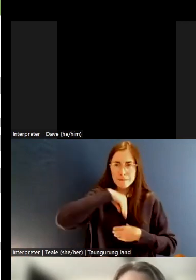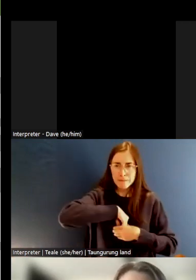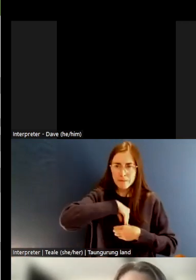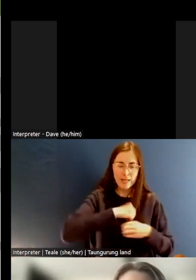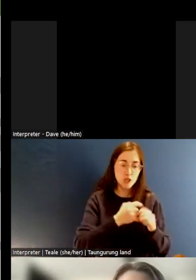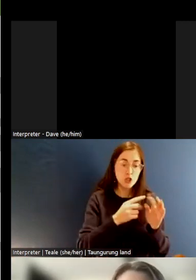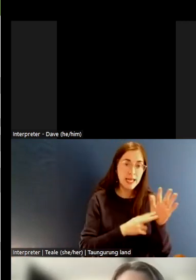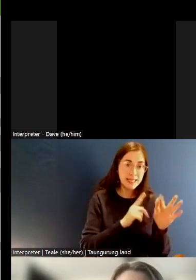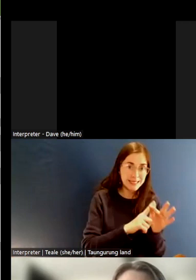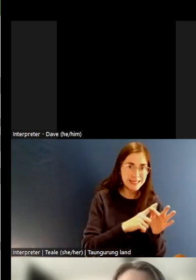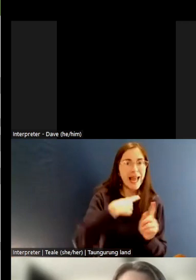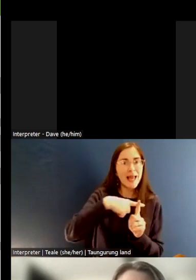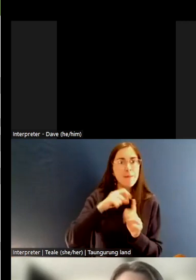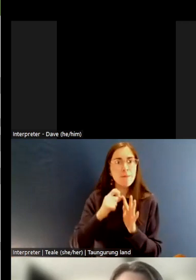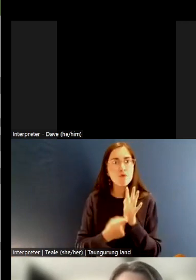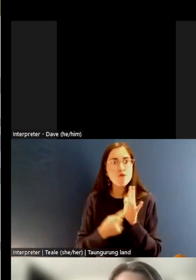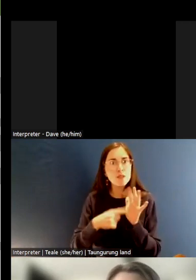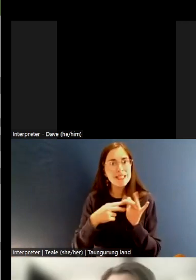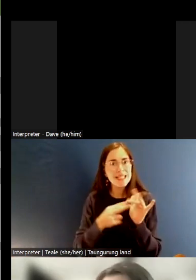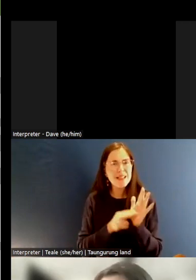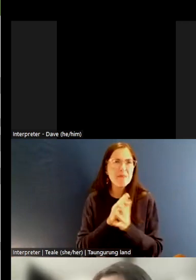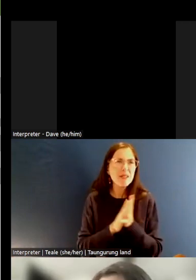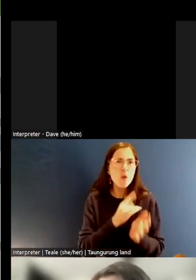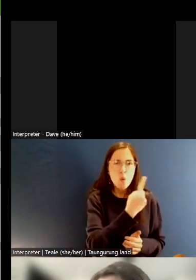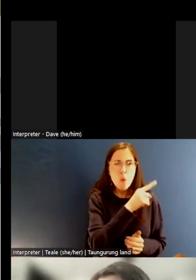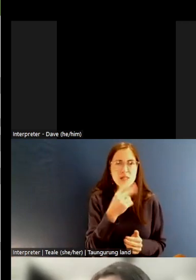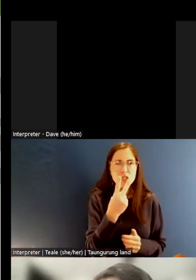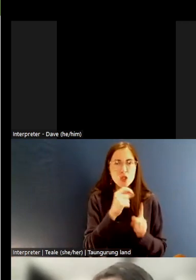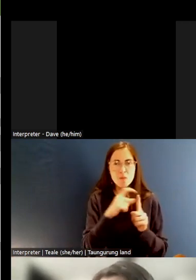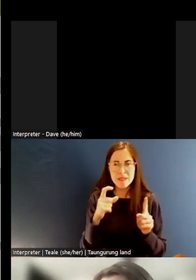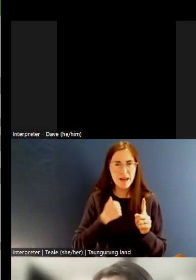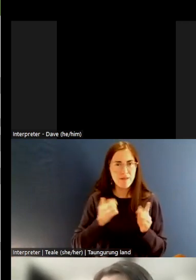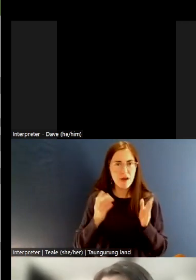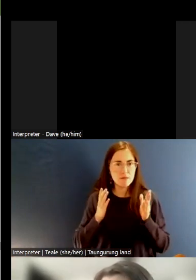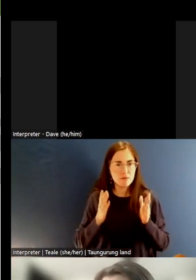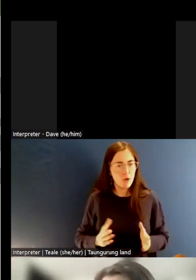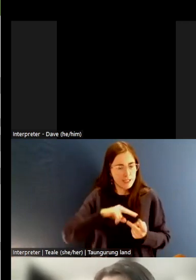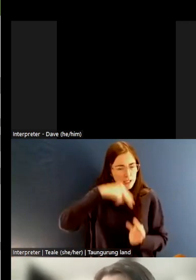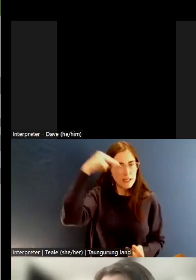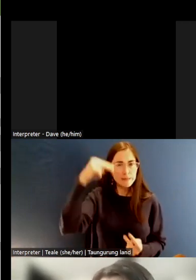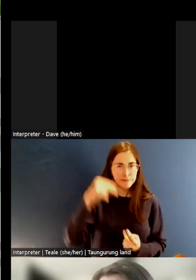So that's 1=2%. So that's sort of if you got some... Well, you wanna start looking,